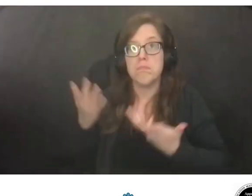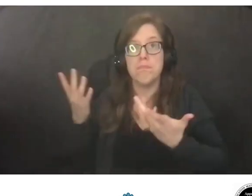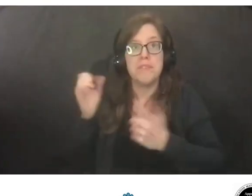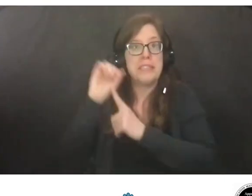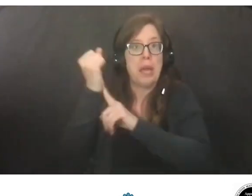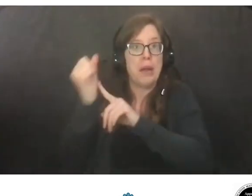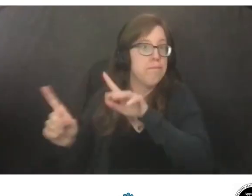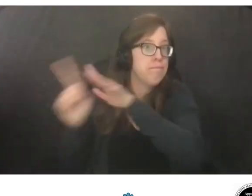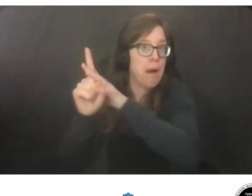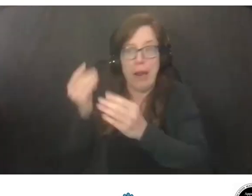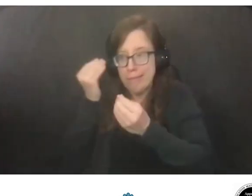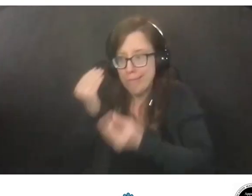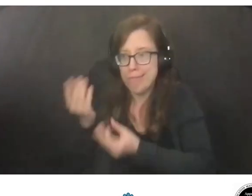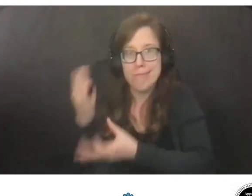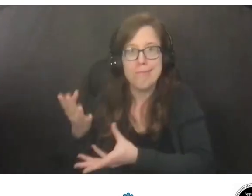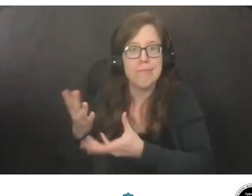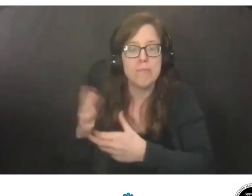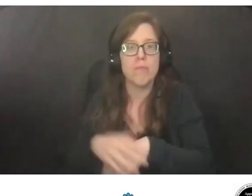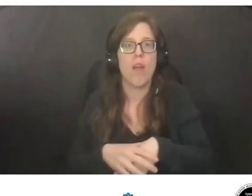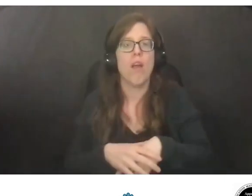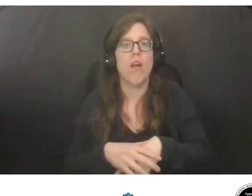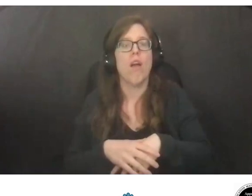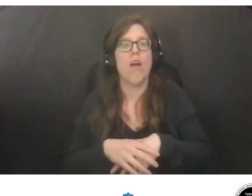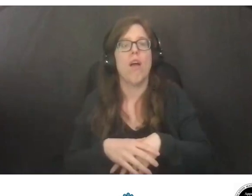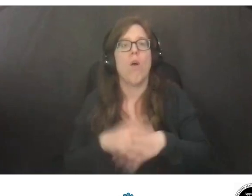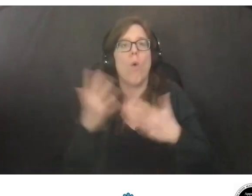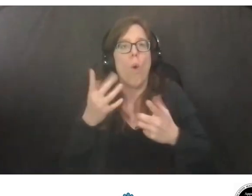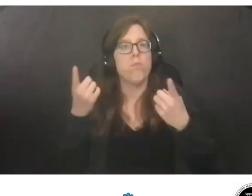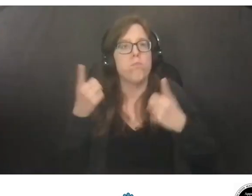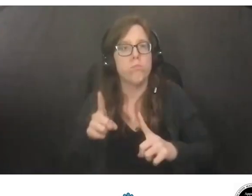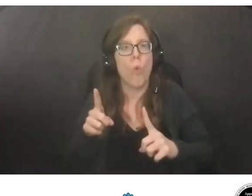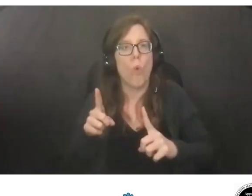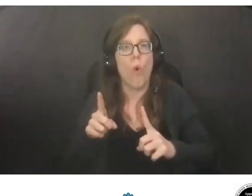the situation that just happened. Letting them know what is going on